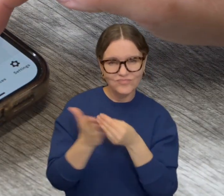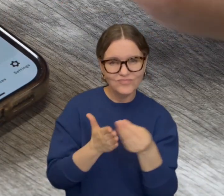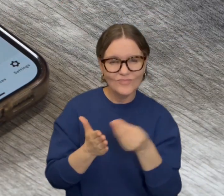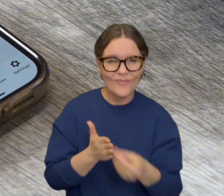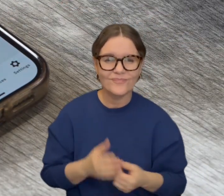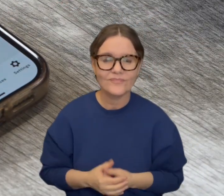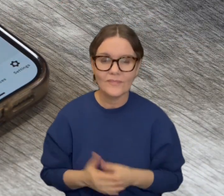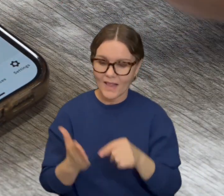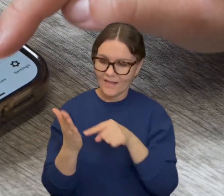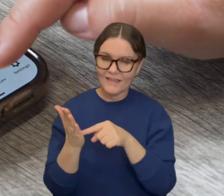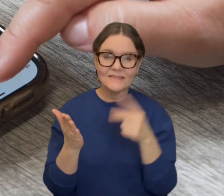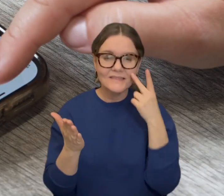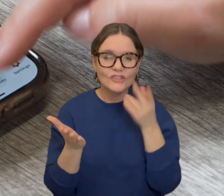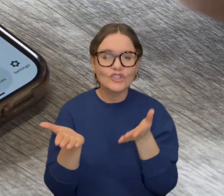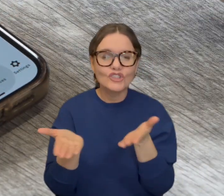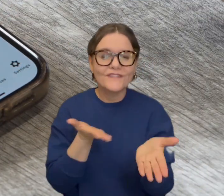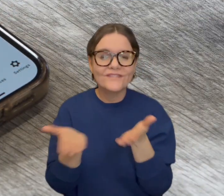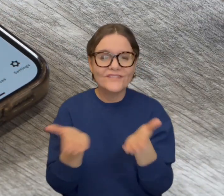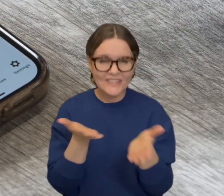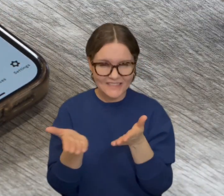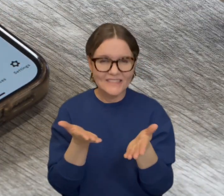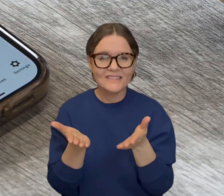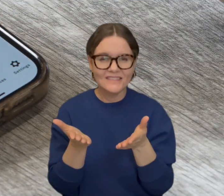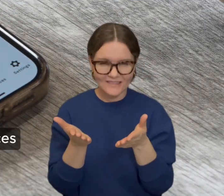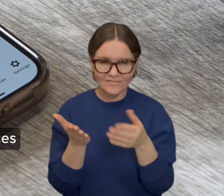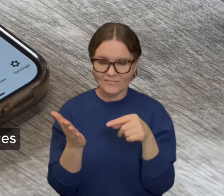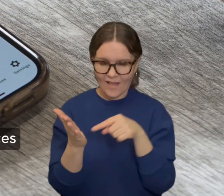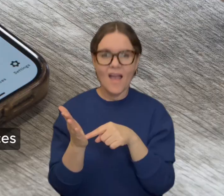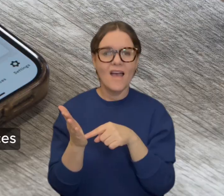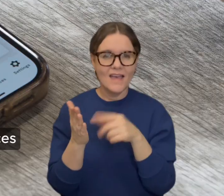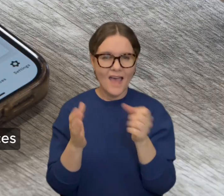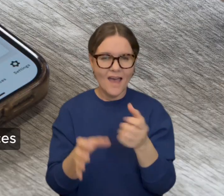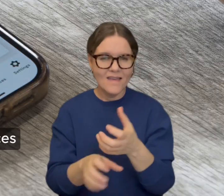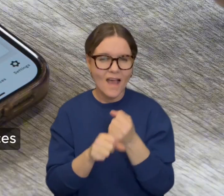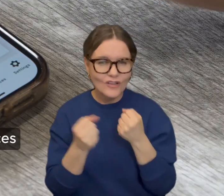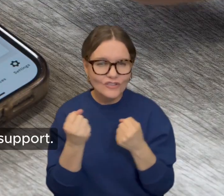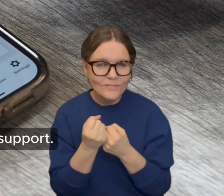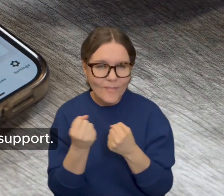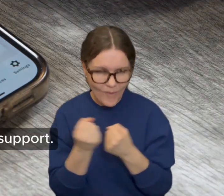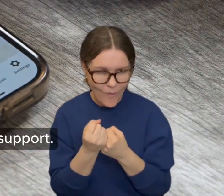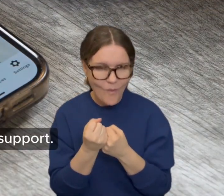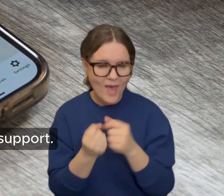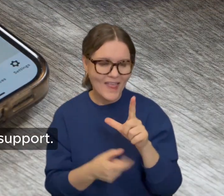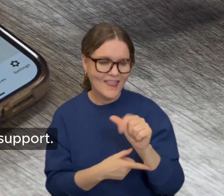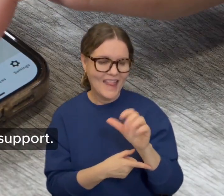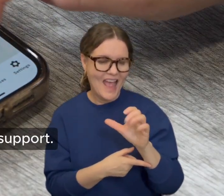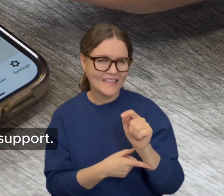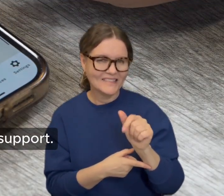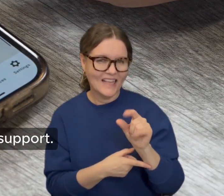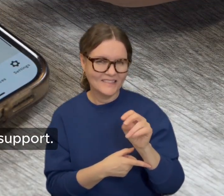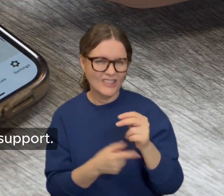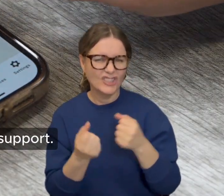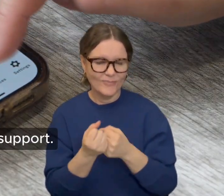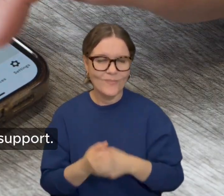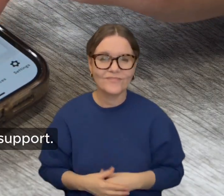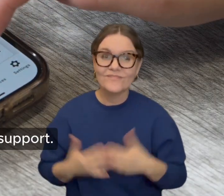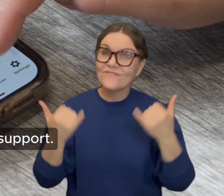bundles and when you click services you also can provide the lactation support